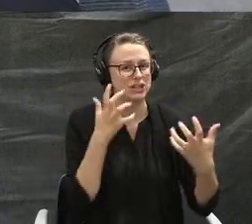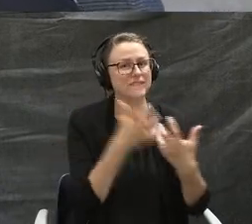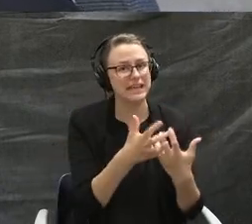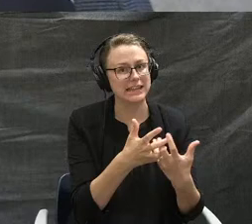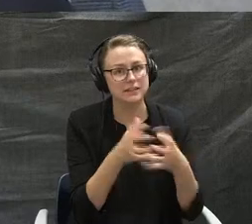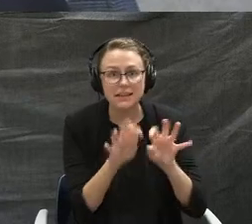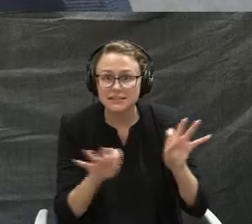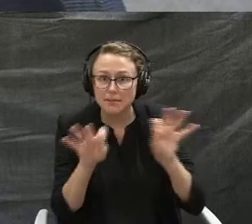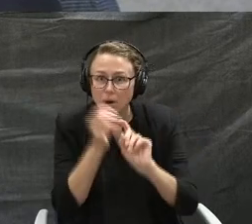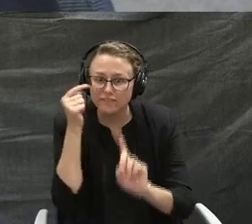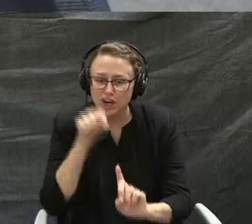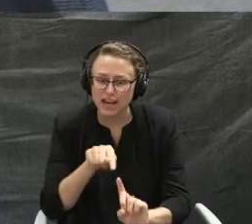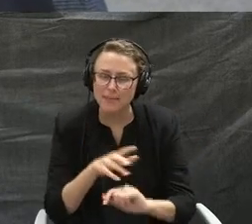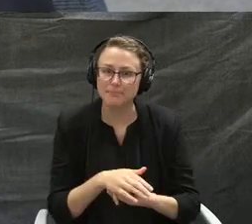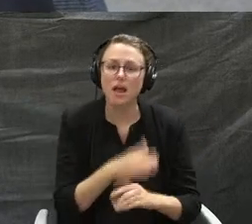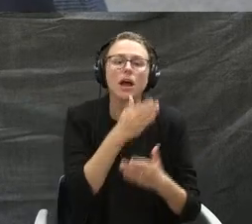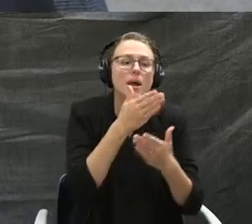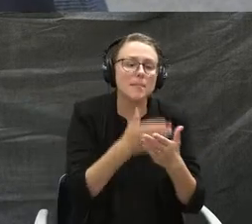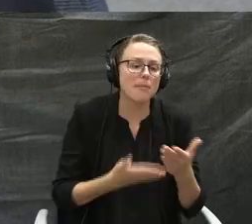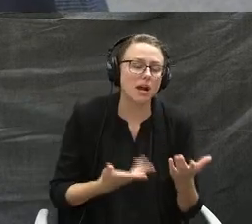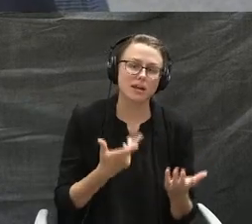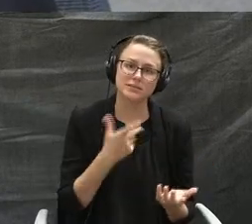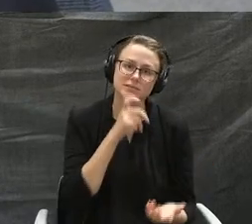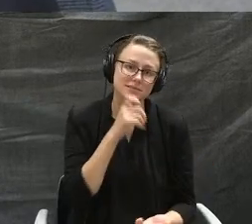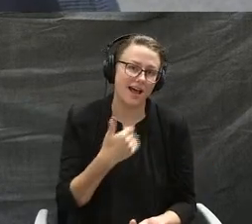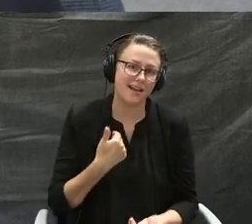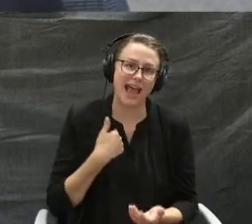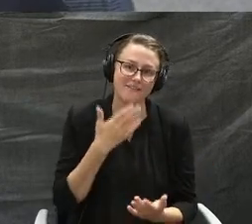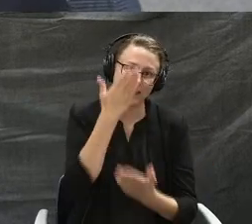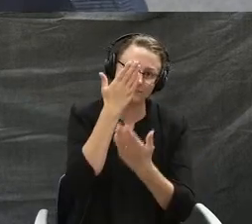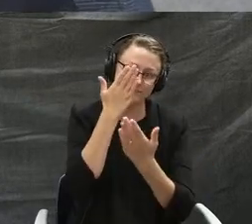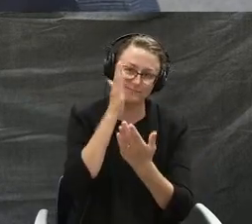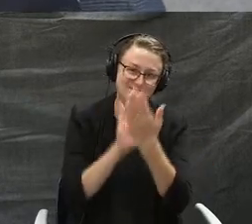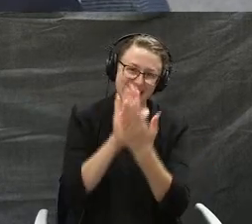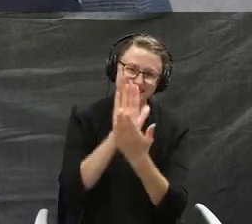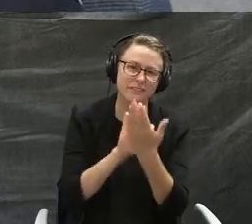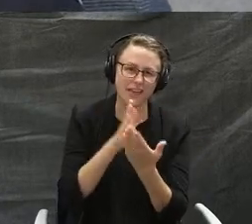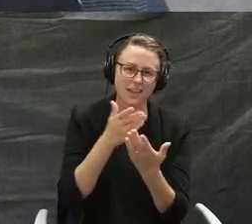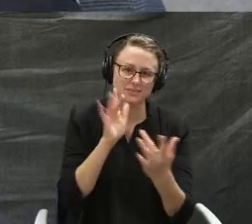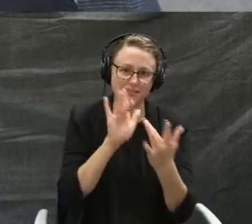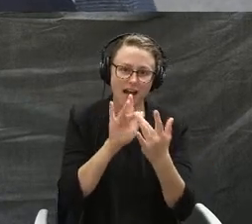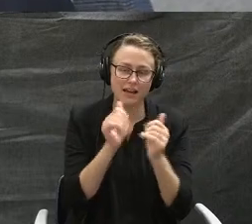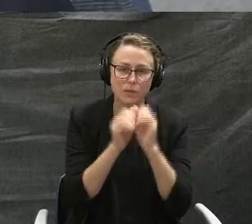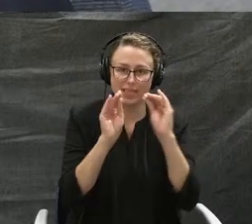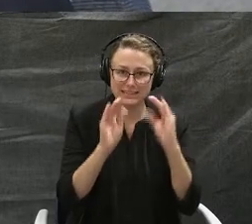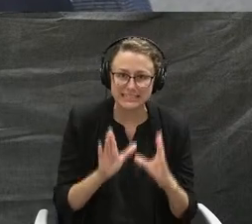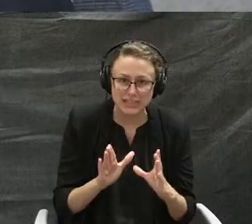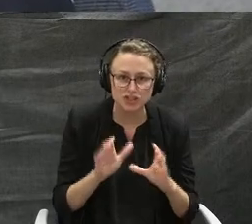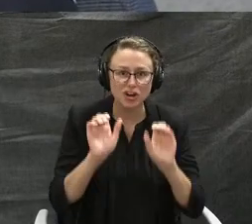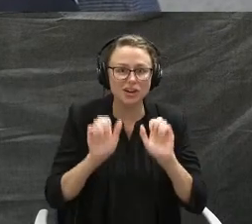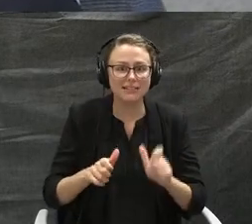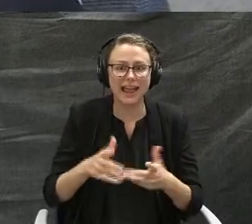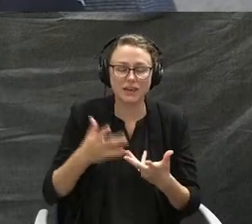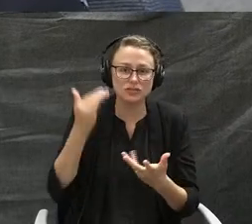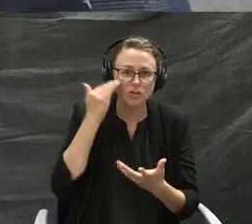Part of this was simply not having the face to face contact with the teacher so they can get to know what he can do. An can challenge him to do it.